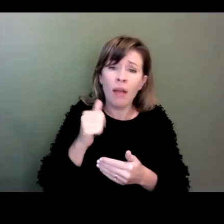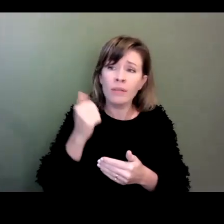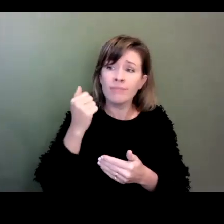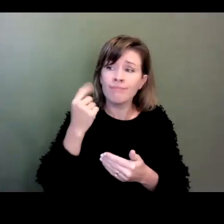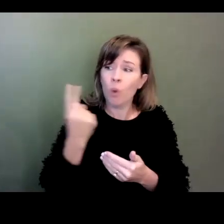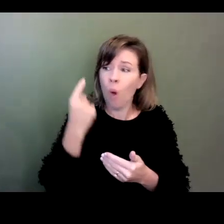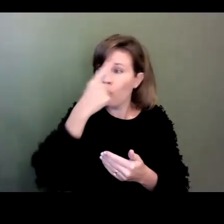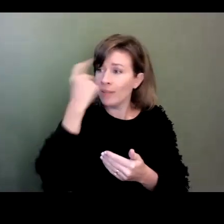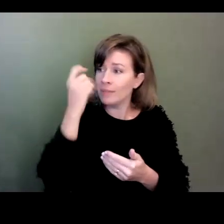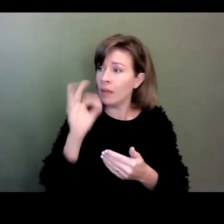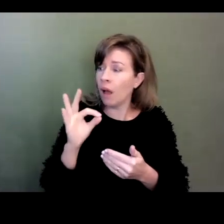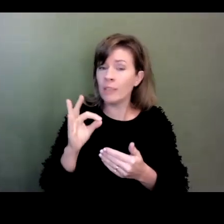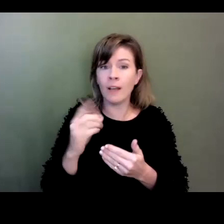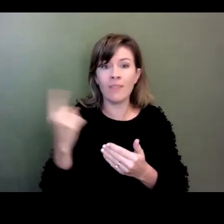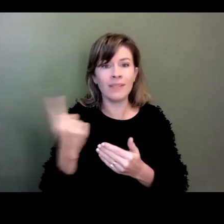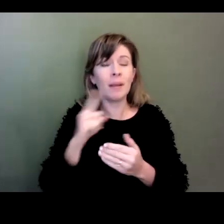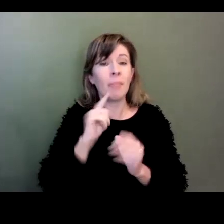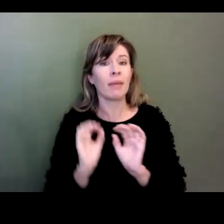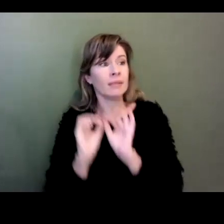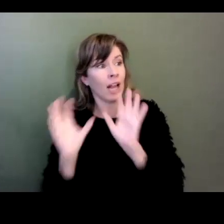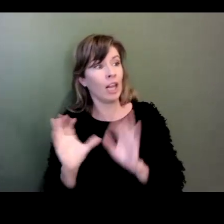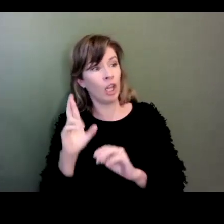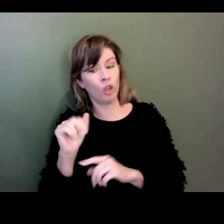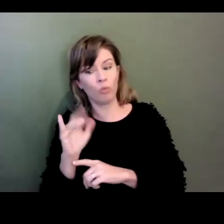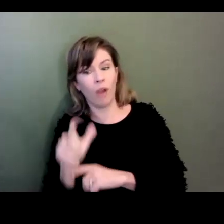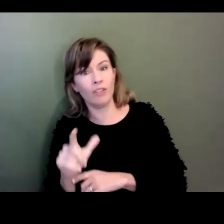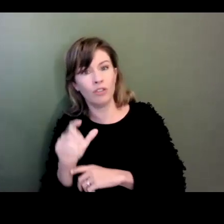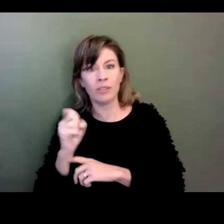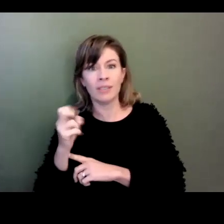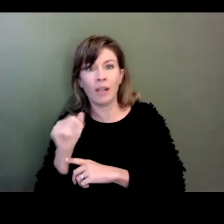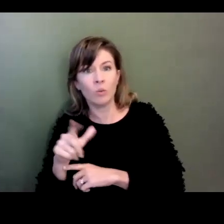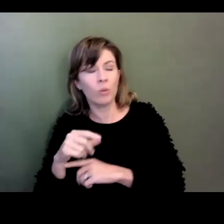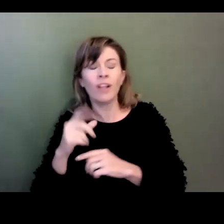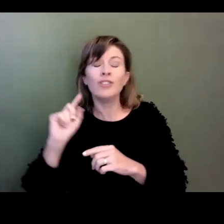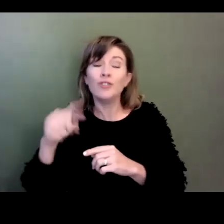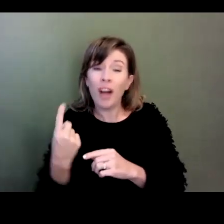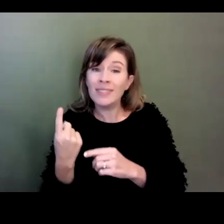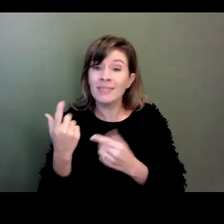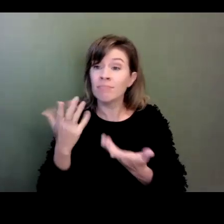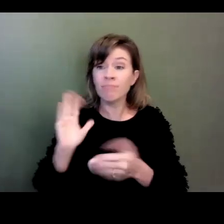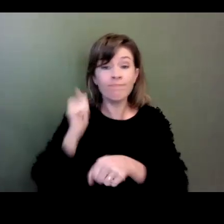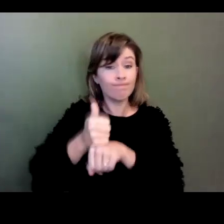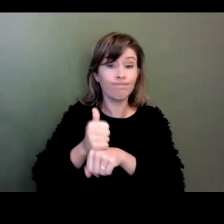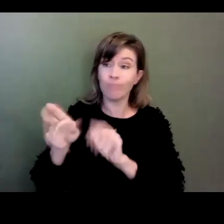like that. It could be something like a procedure like that. We could also think about the procedures even what